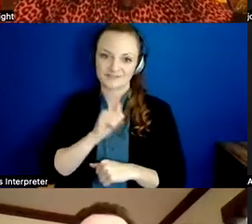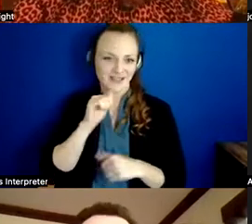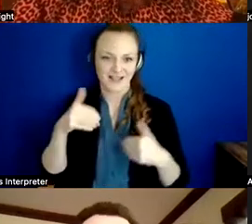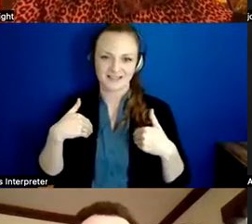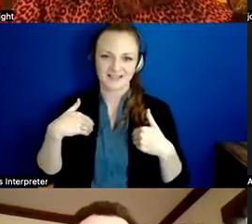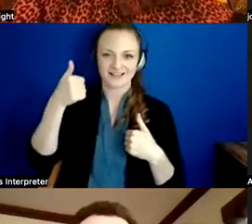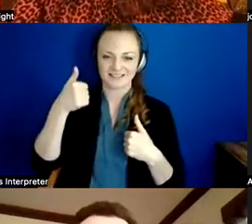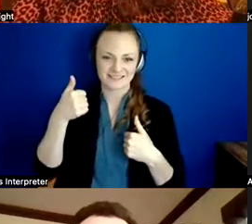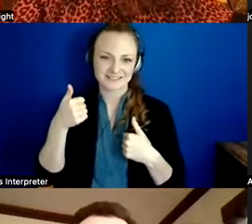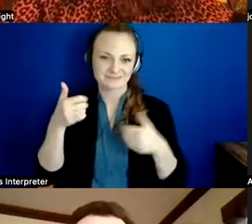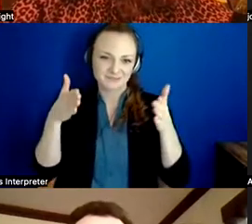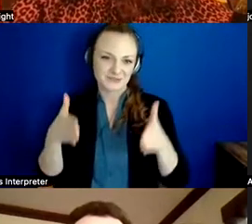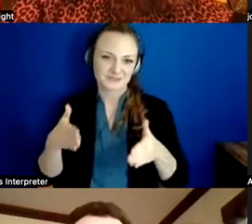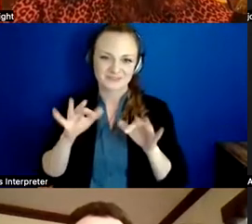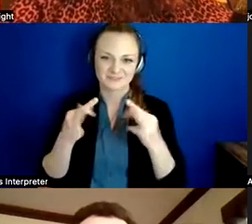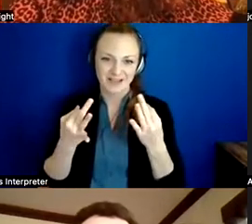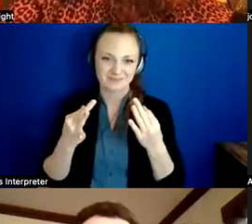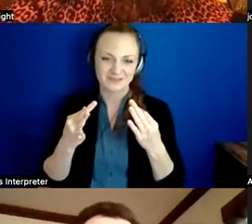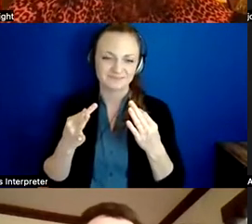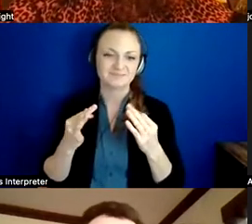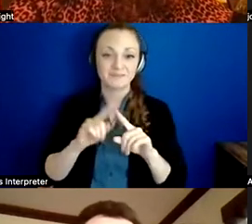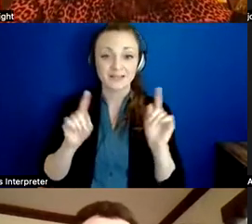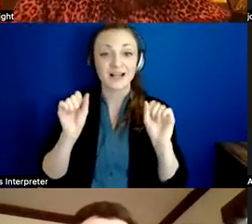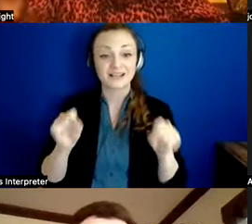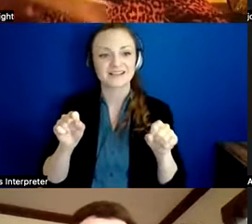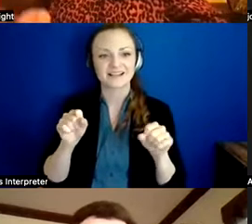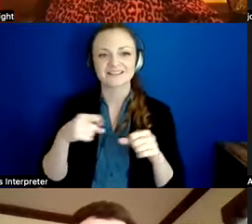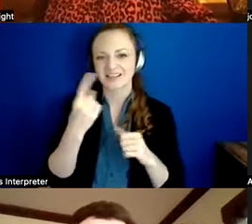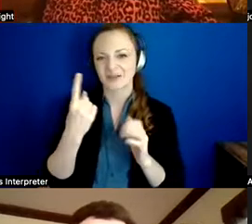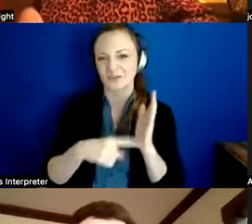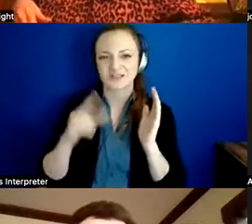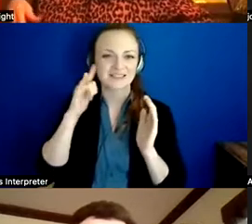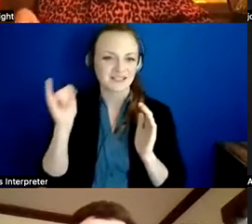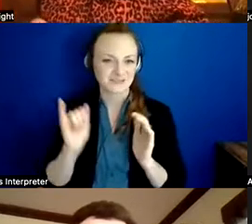19:39:42 But I can. I can tell you what they sound like they so. By the way, I'm going